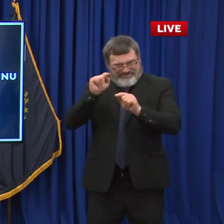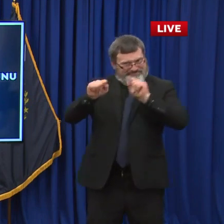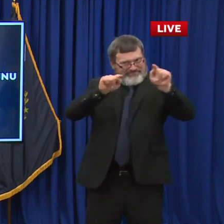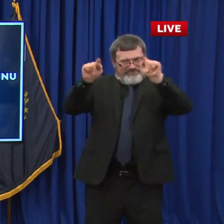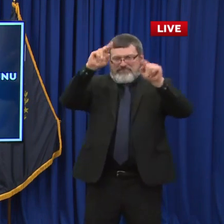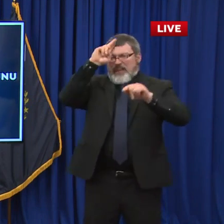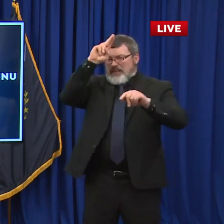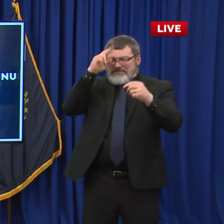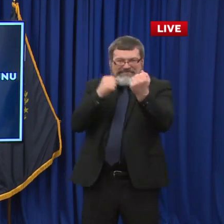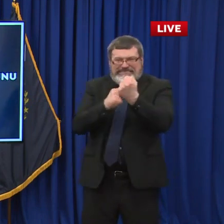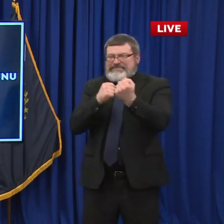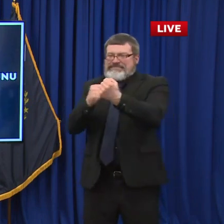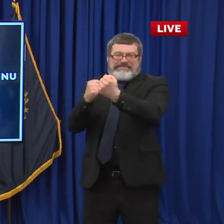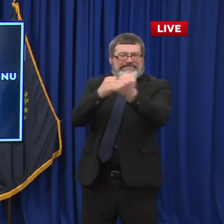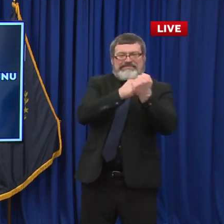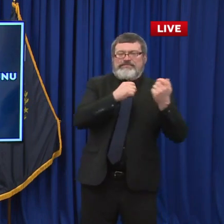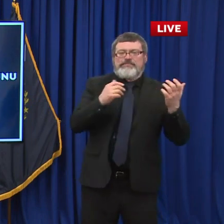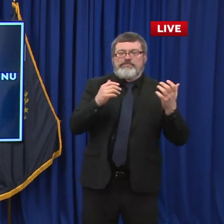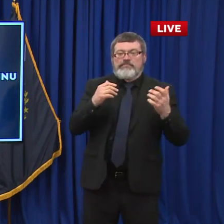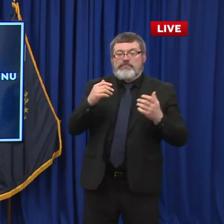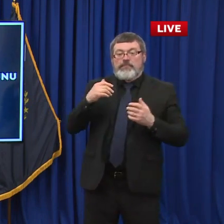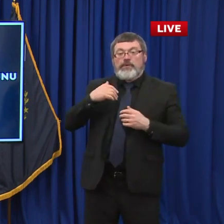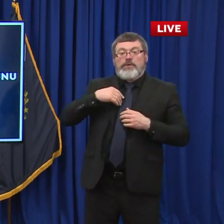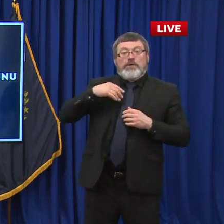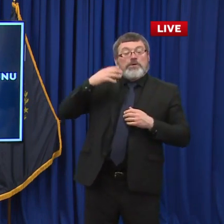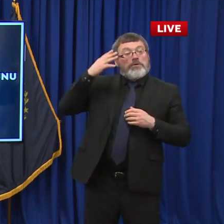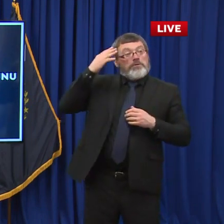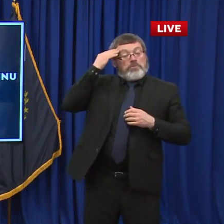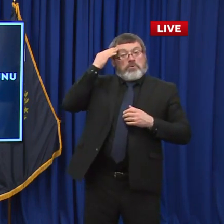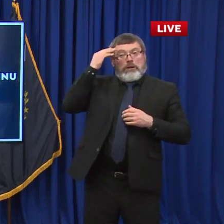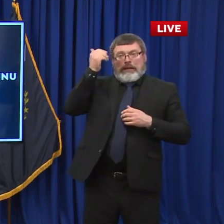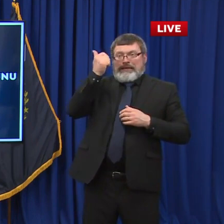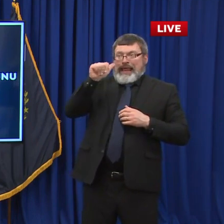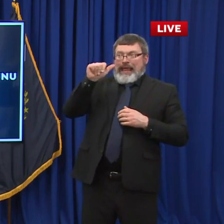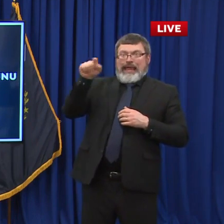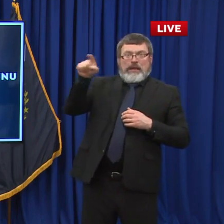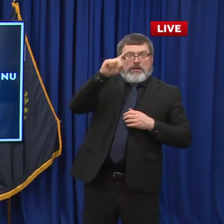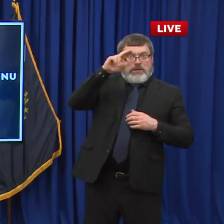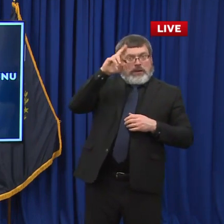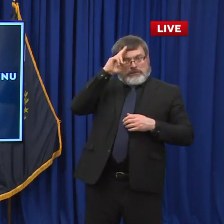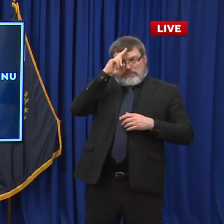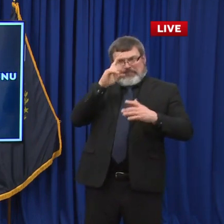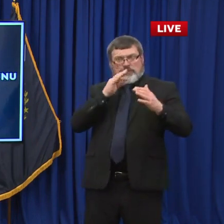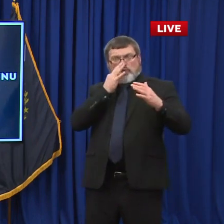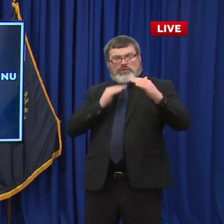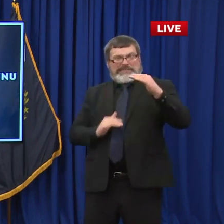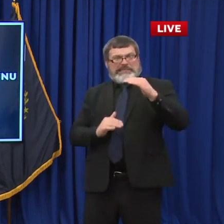WE WILL CONTINUE TO WORK WITH HOSPITALS TO GET THEM THE NECESSARY RESOURCES THEY NEED.